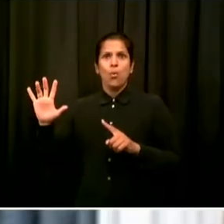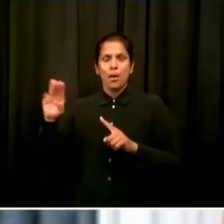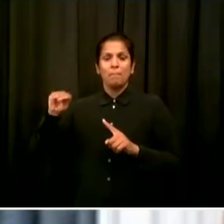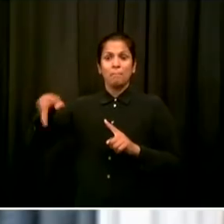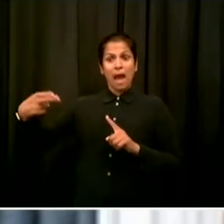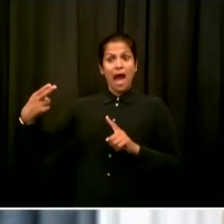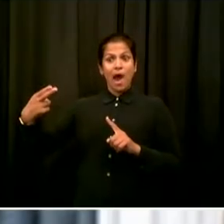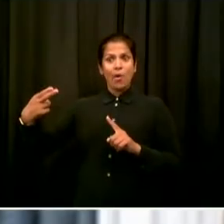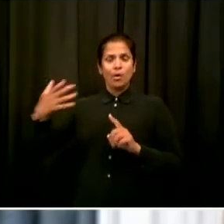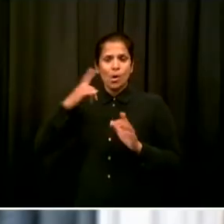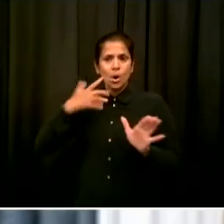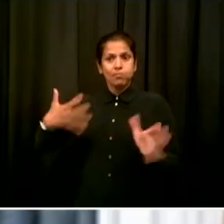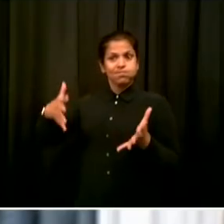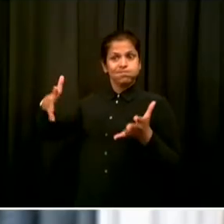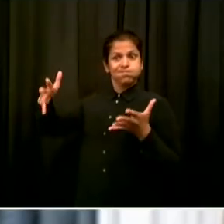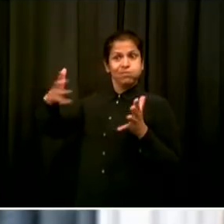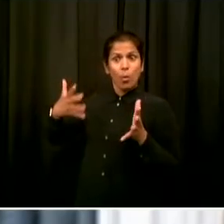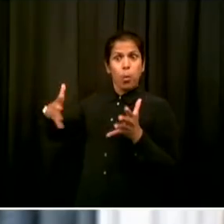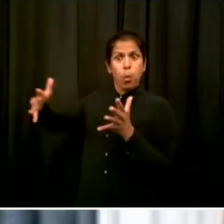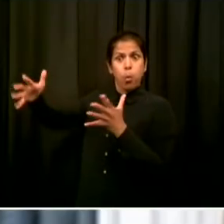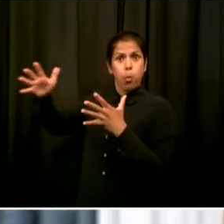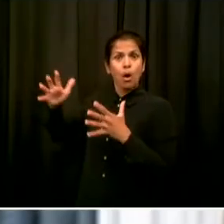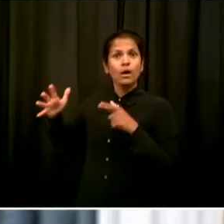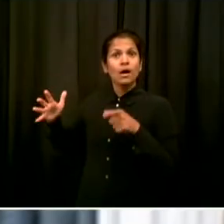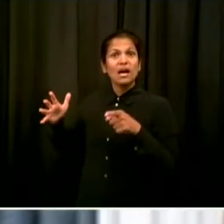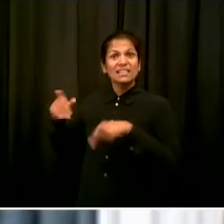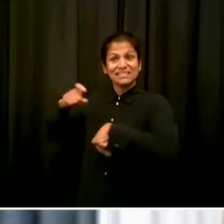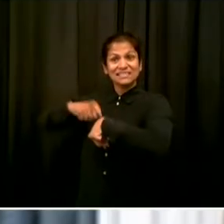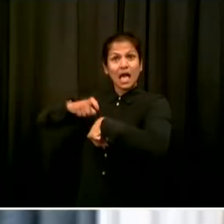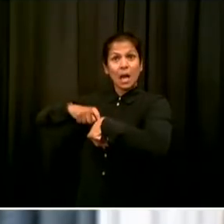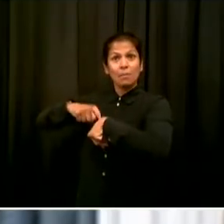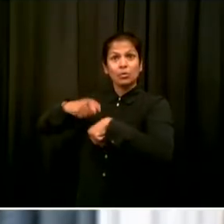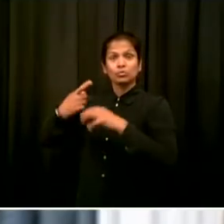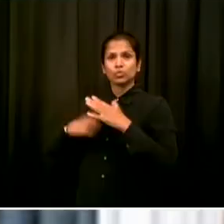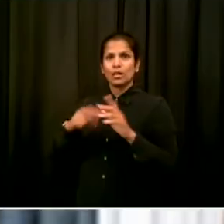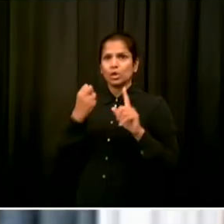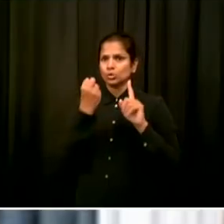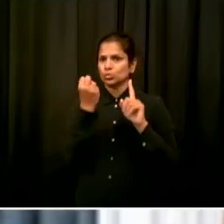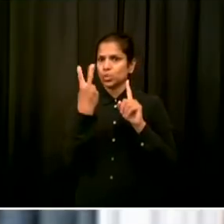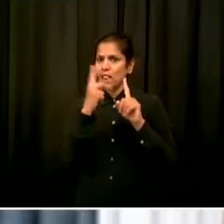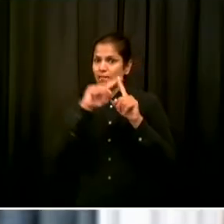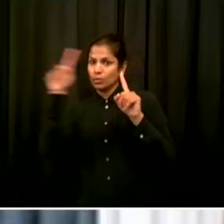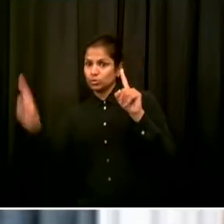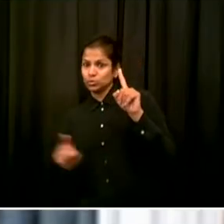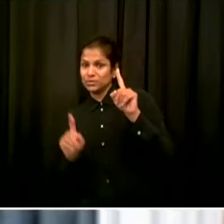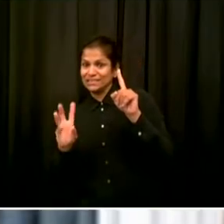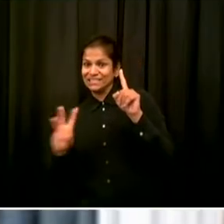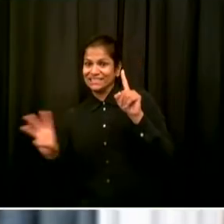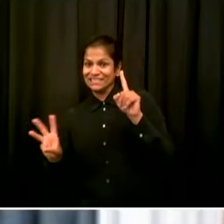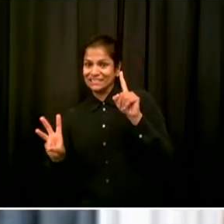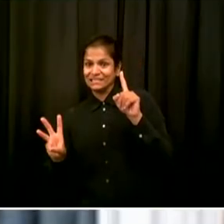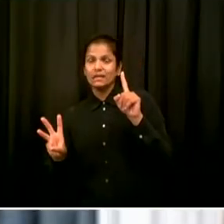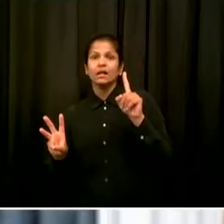PER HOUR AND GUSTS UP TO 70 MILES PER HOUR EECXPTEBED TWEEN P.M.